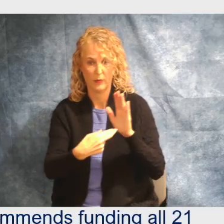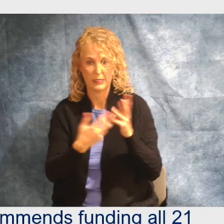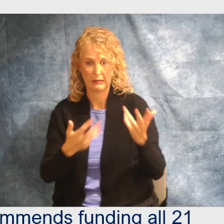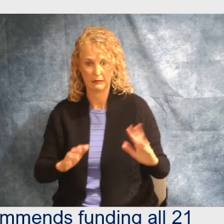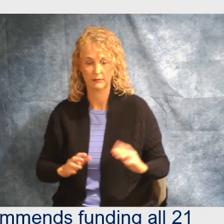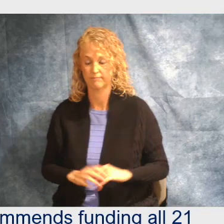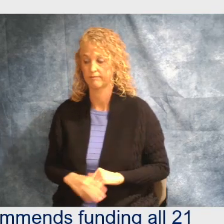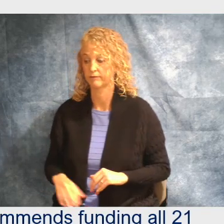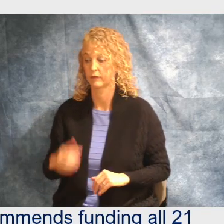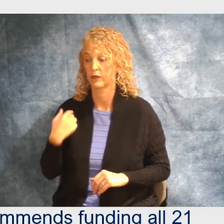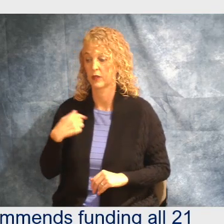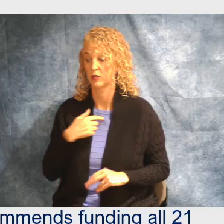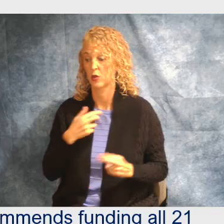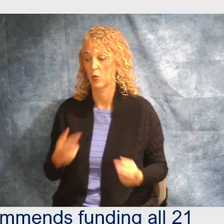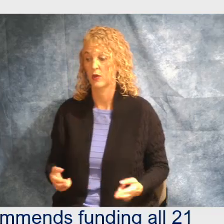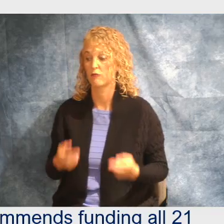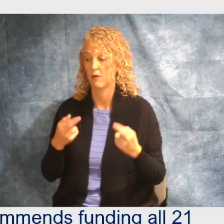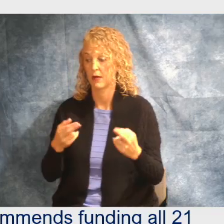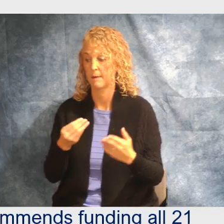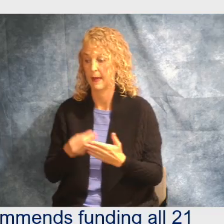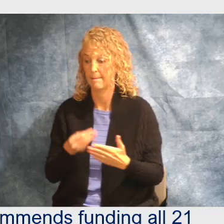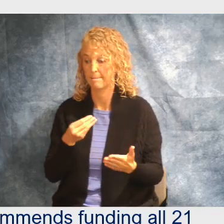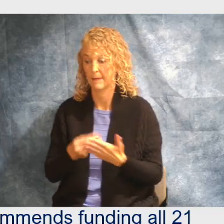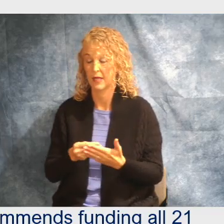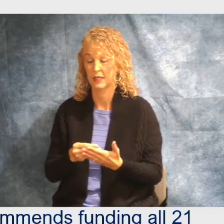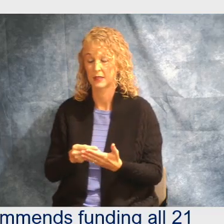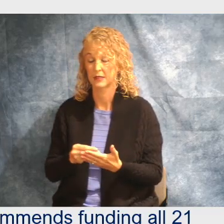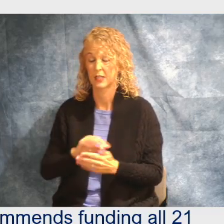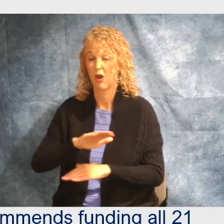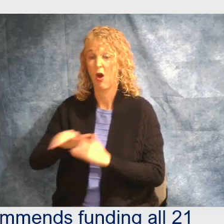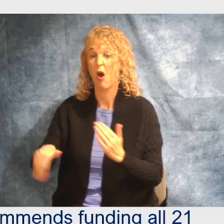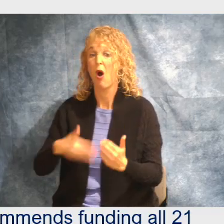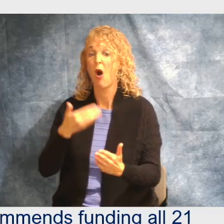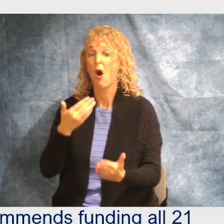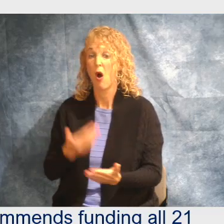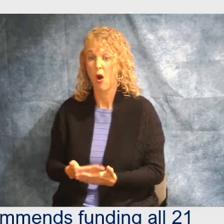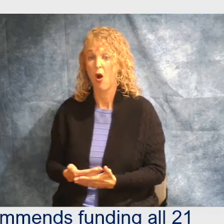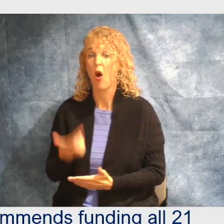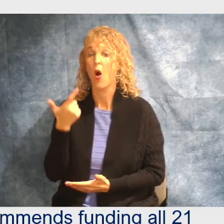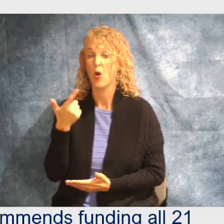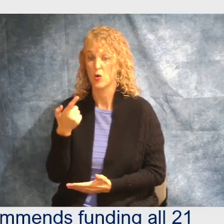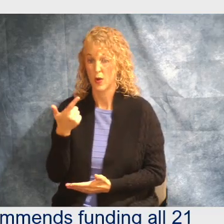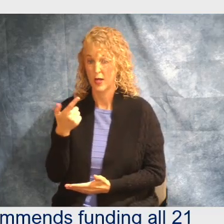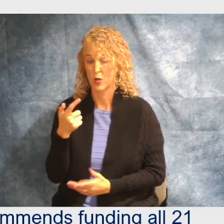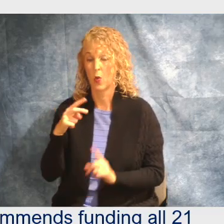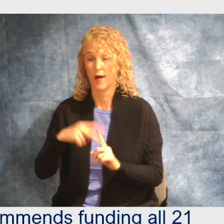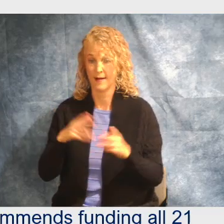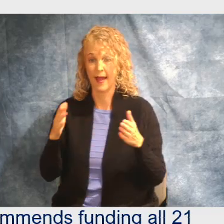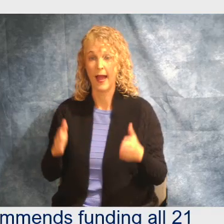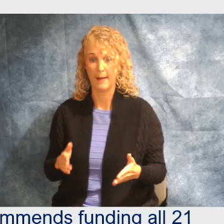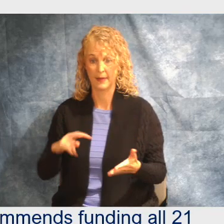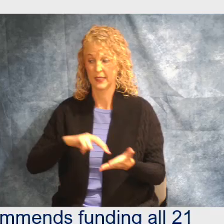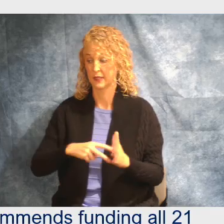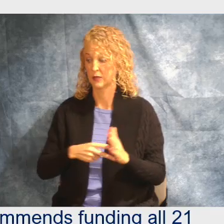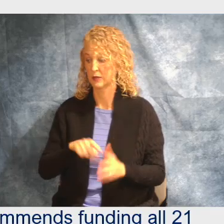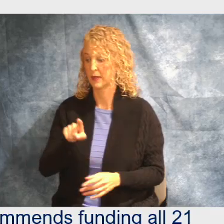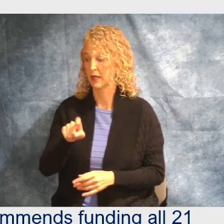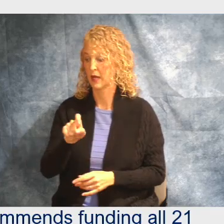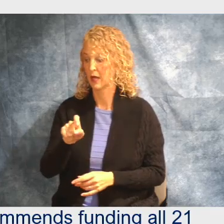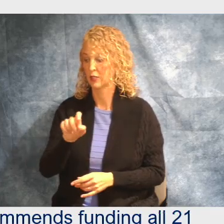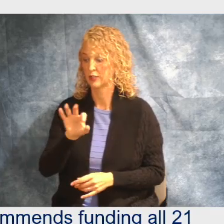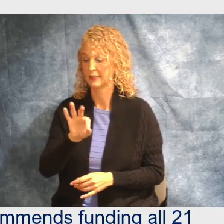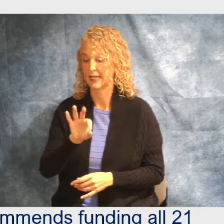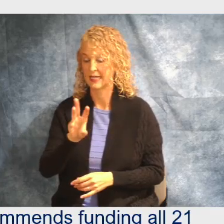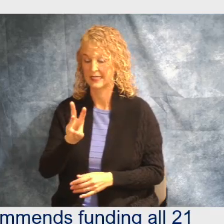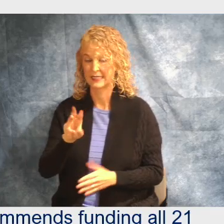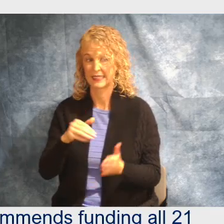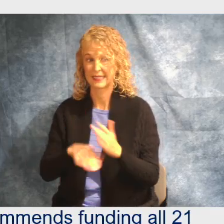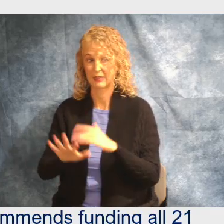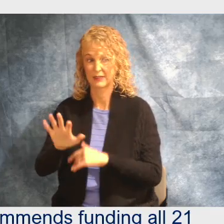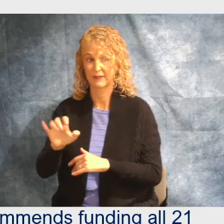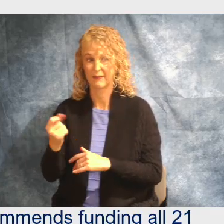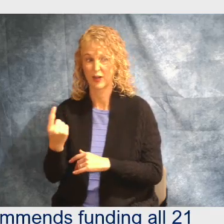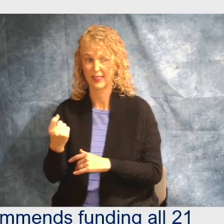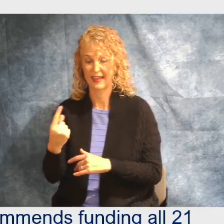The committee recommended funding all 20 21 eligible applicants totaling $196,511